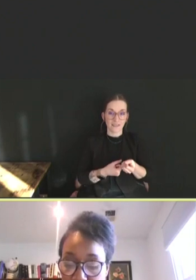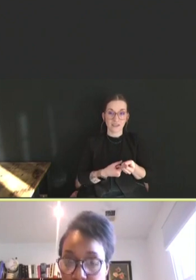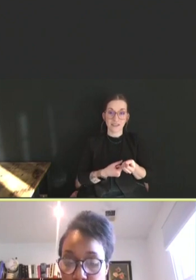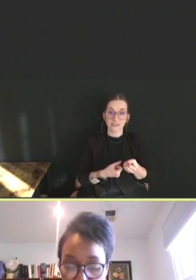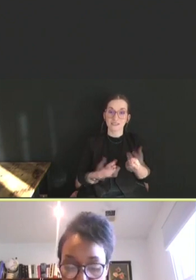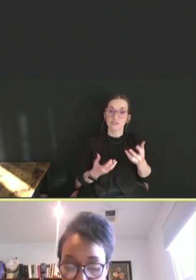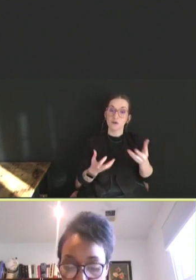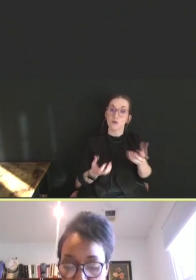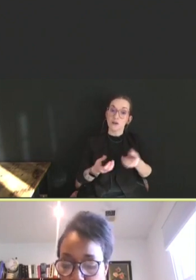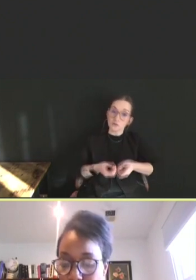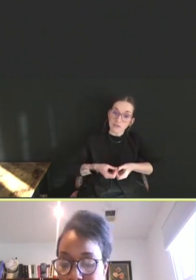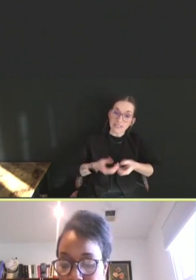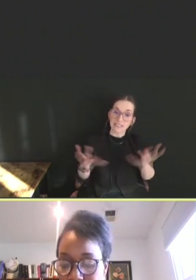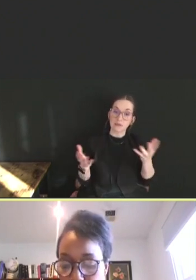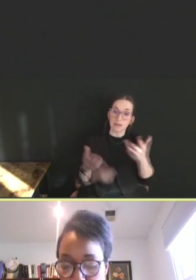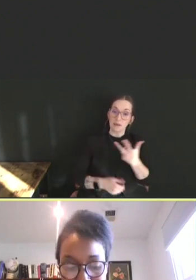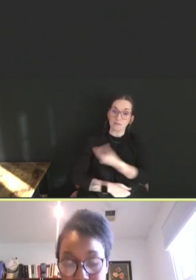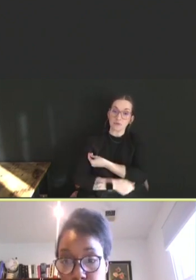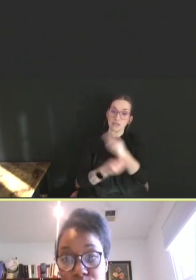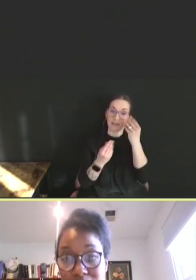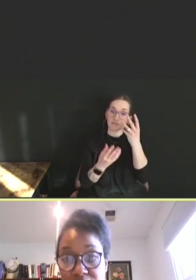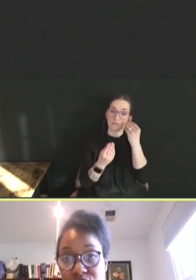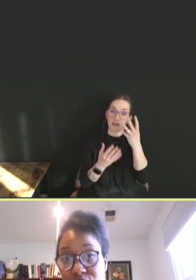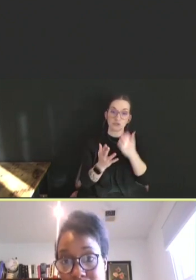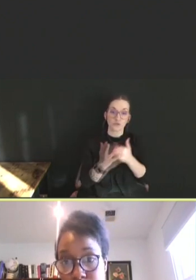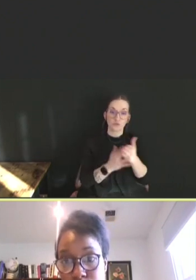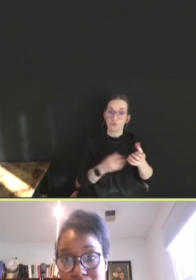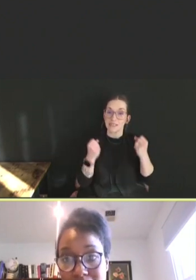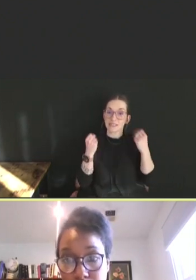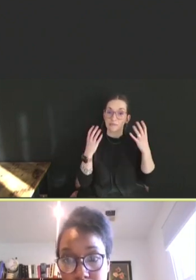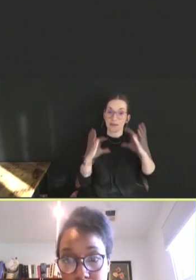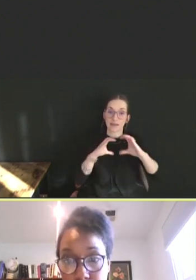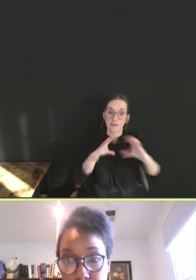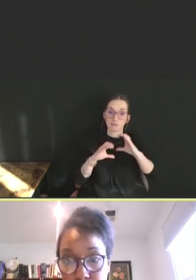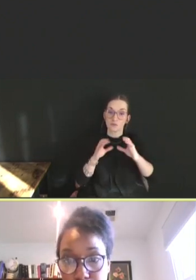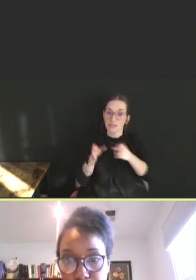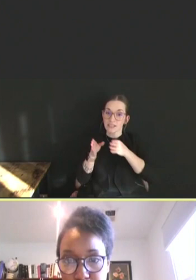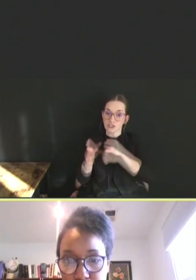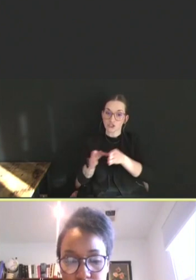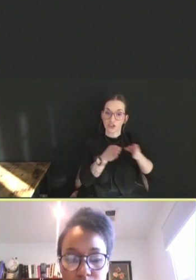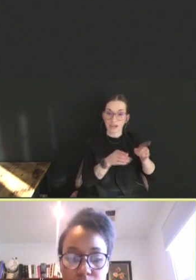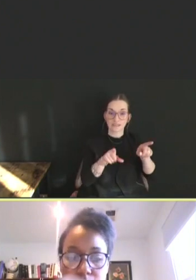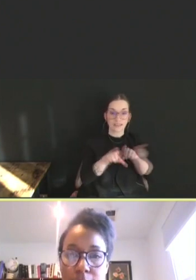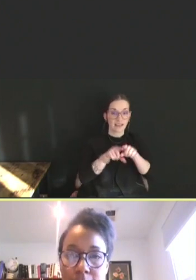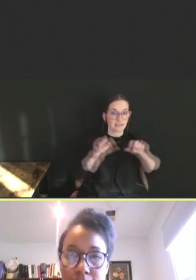information through as many communication channels as possible.